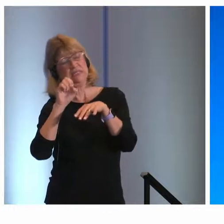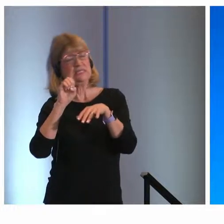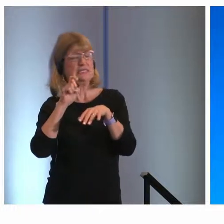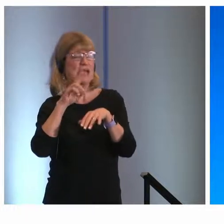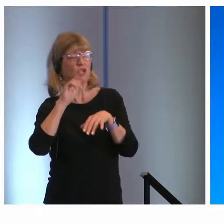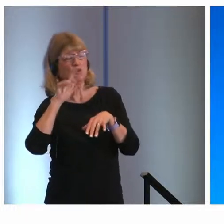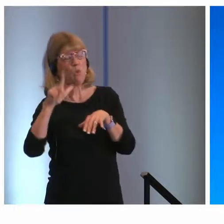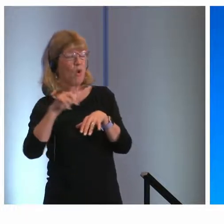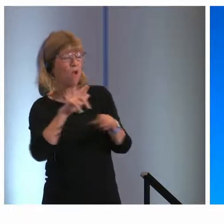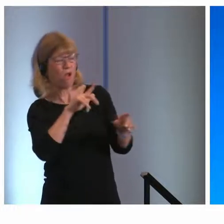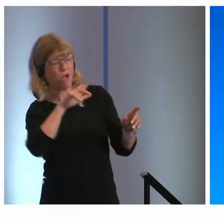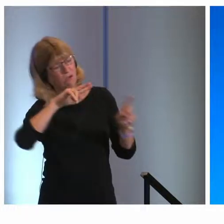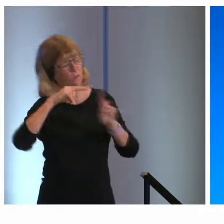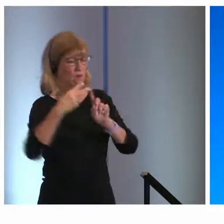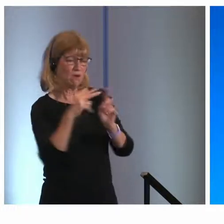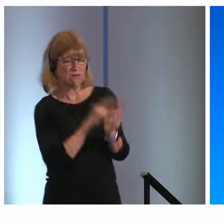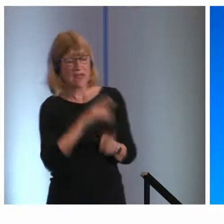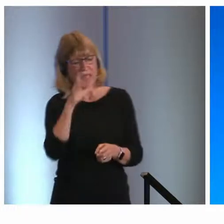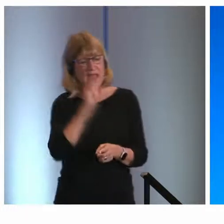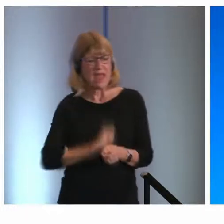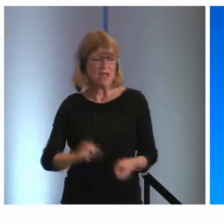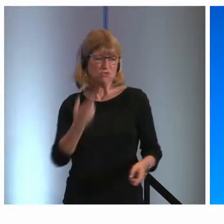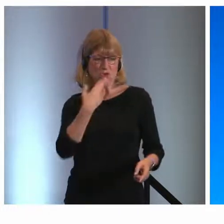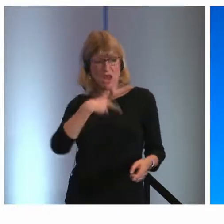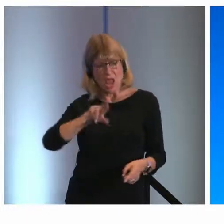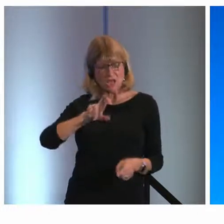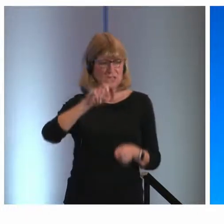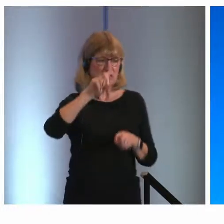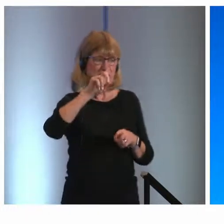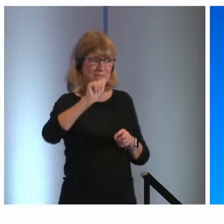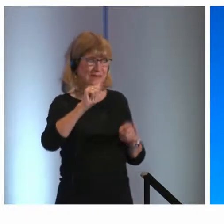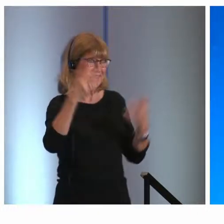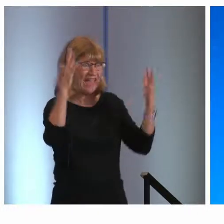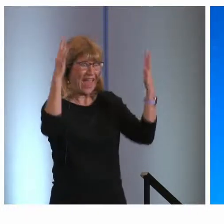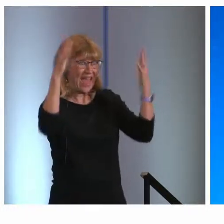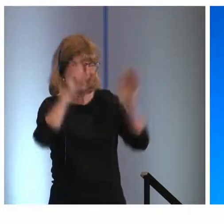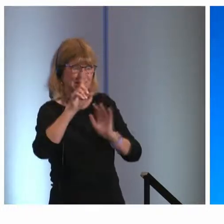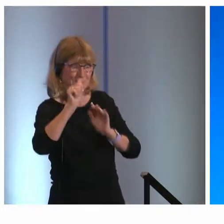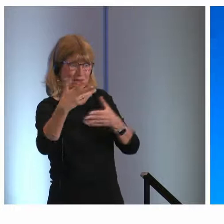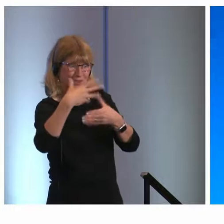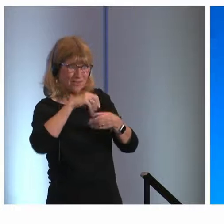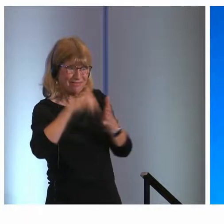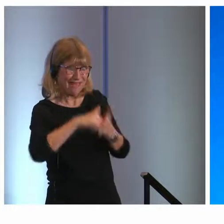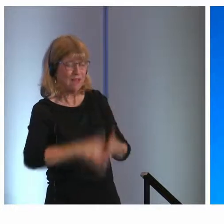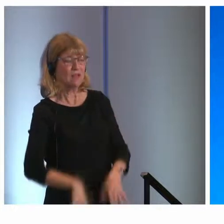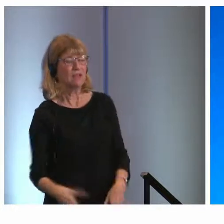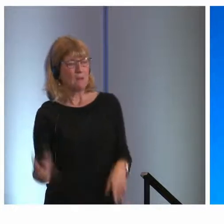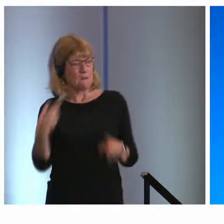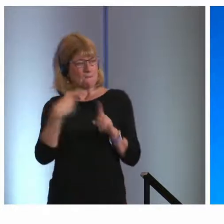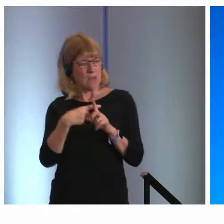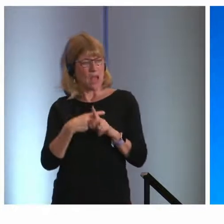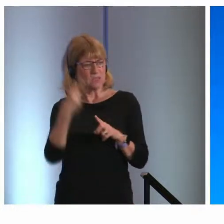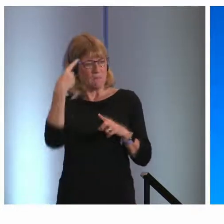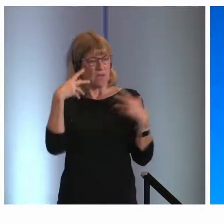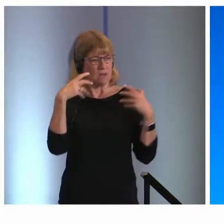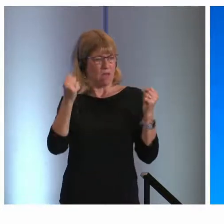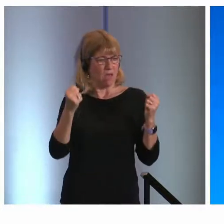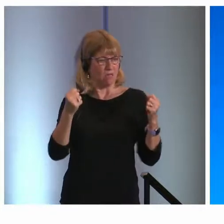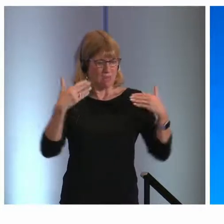ethnicity, nationality, sexual orientation, age -- religion, disability. -- Danny Woodburn: Ding ding